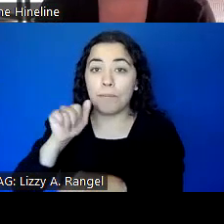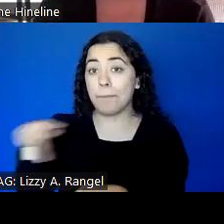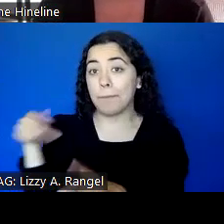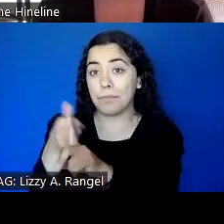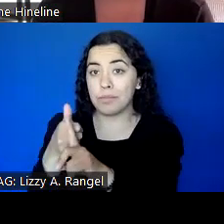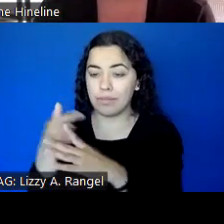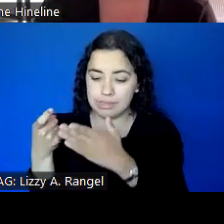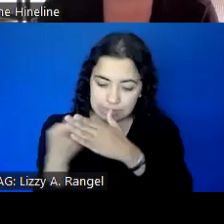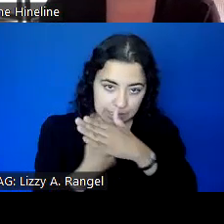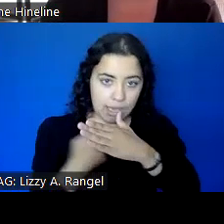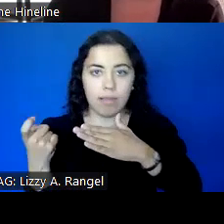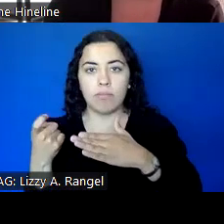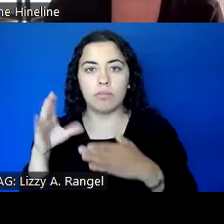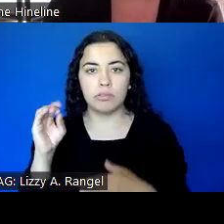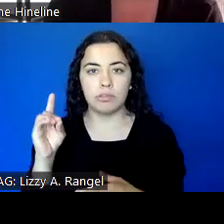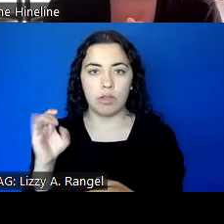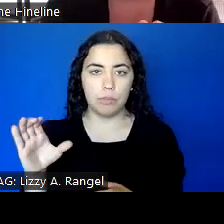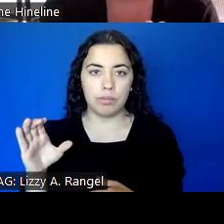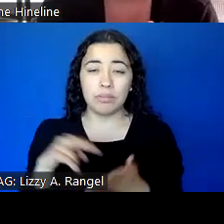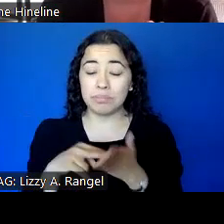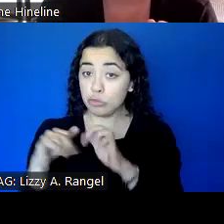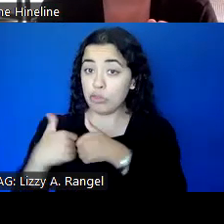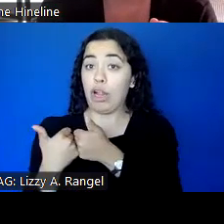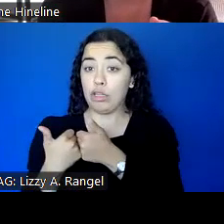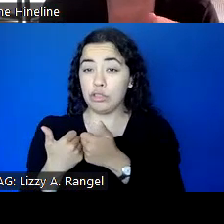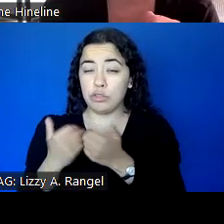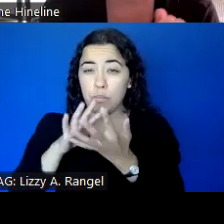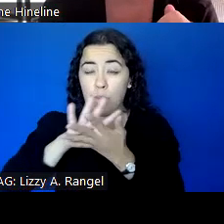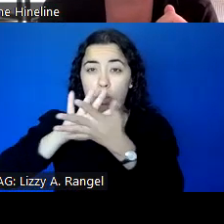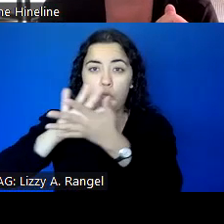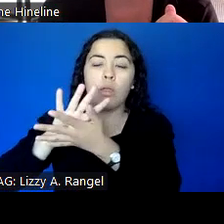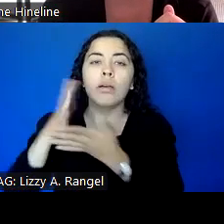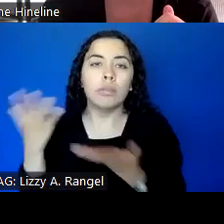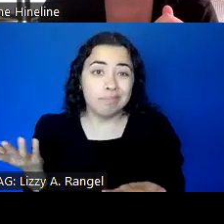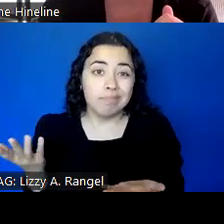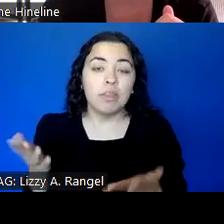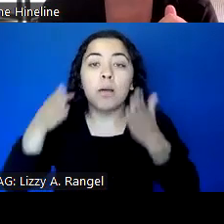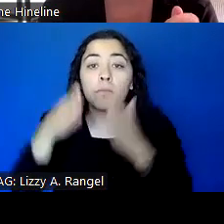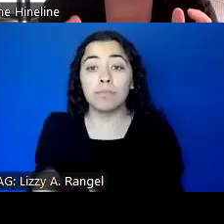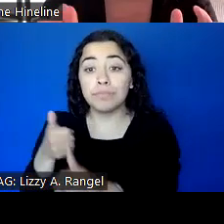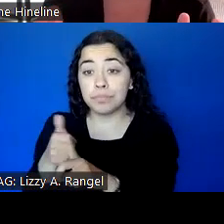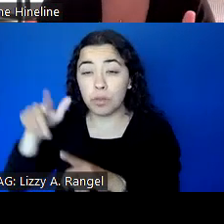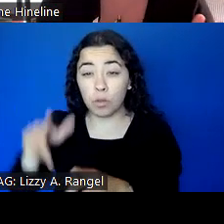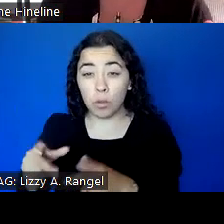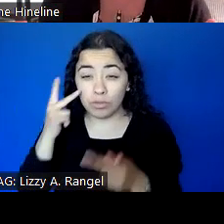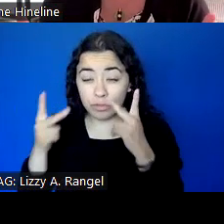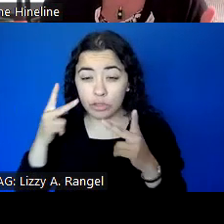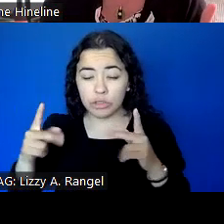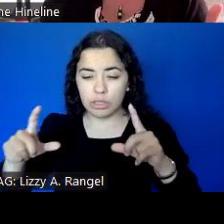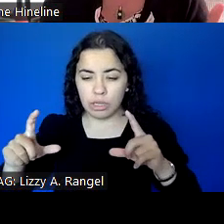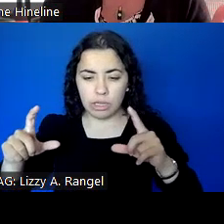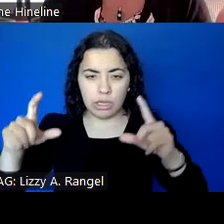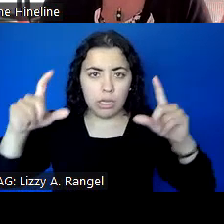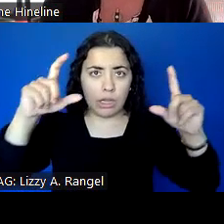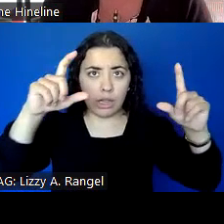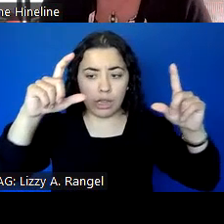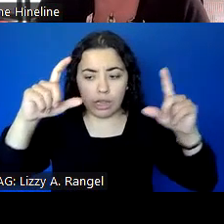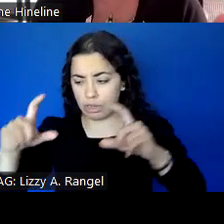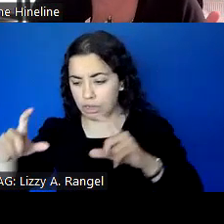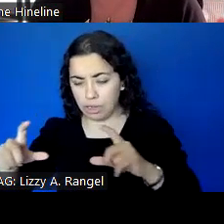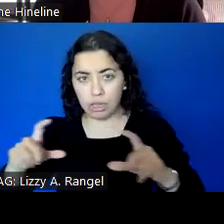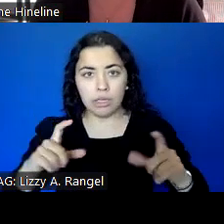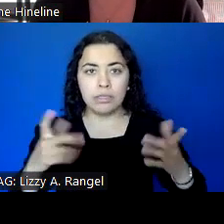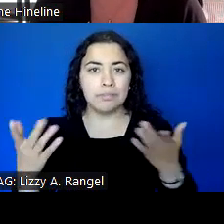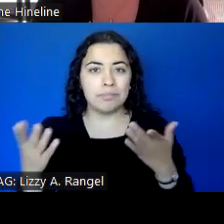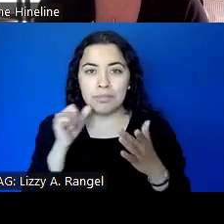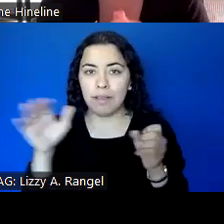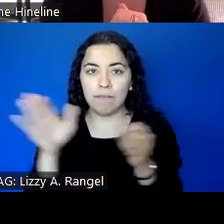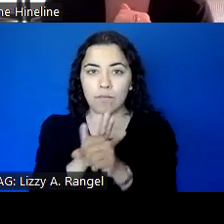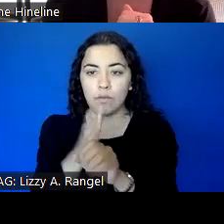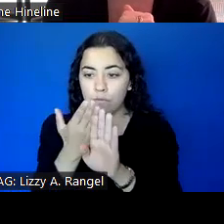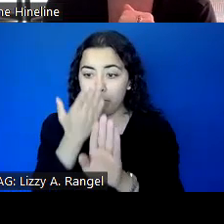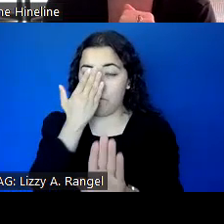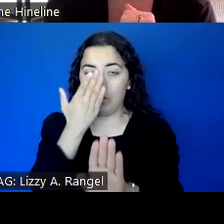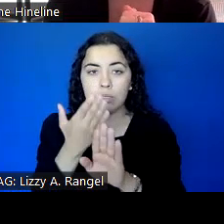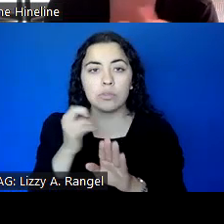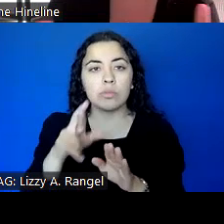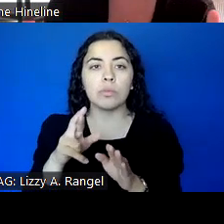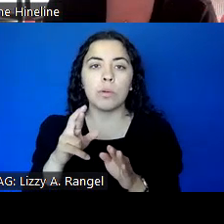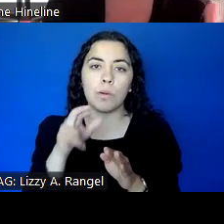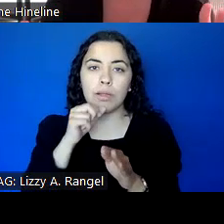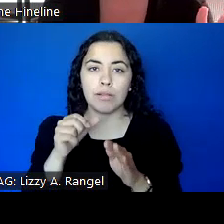verification. Several forms of ID to be submitted to prove your identity. But sometimes folks with